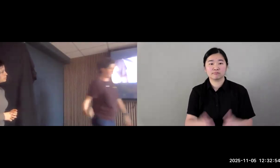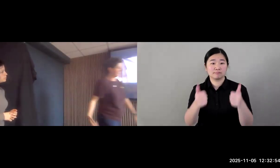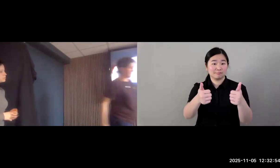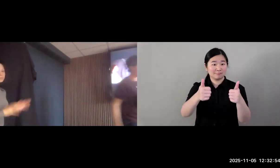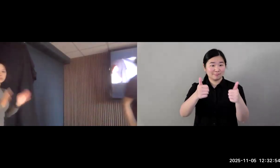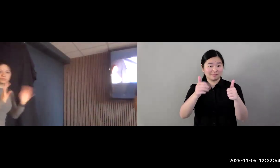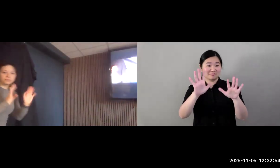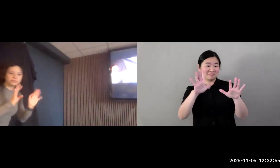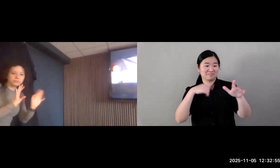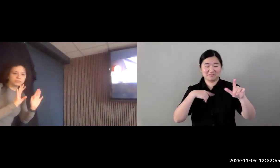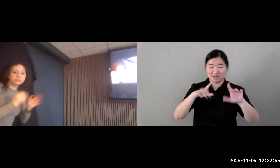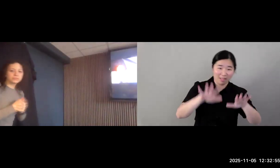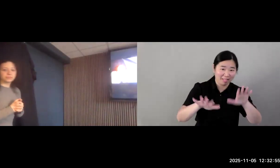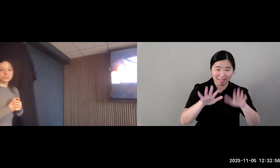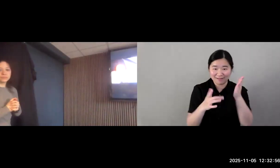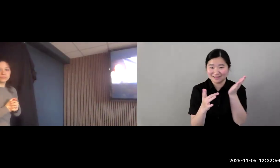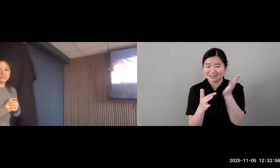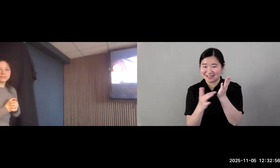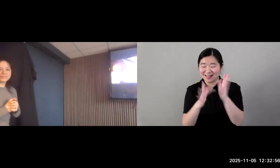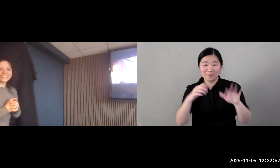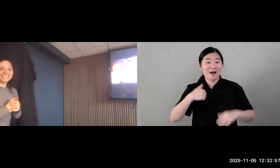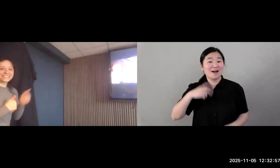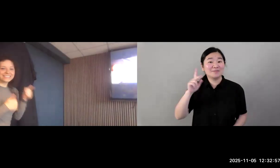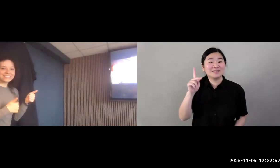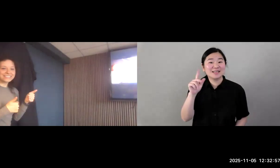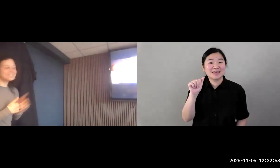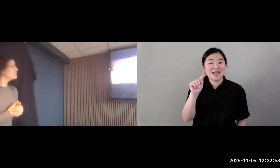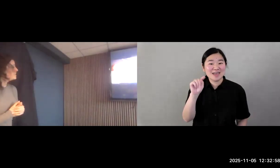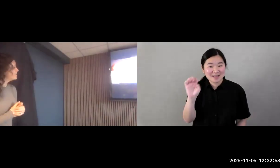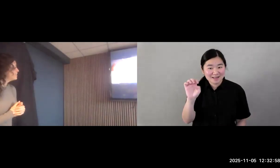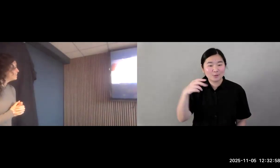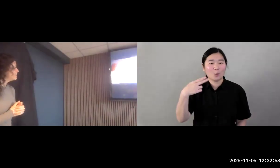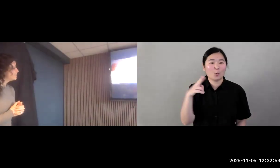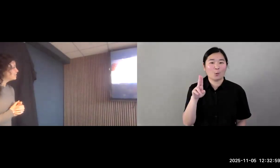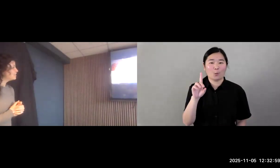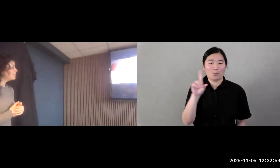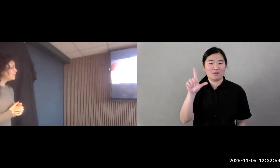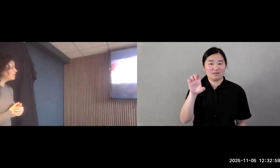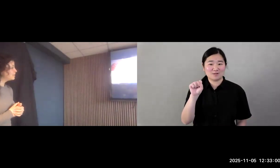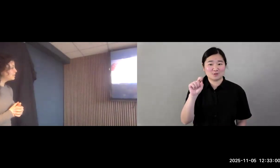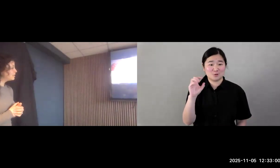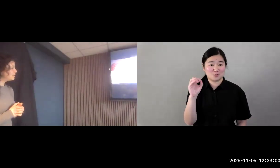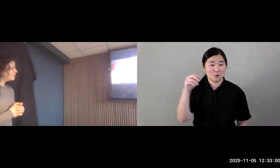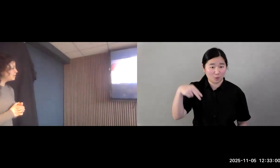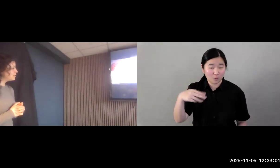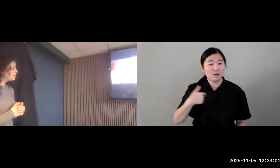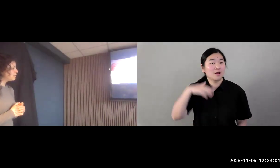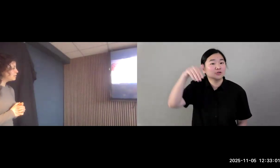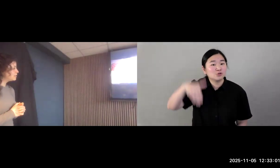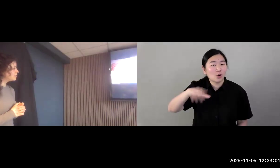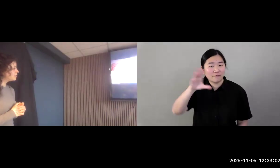from South Africa, from Cape Town. I just wanted to say that in terms of the previous